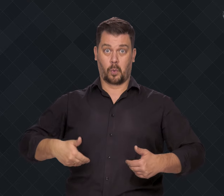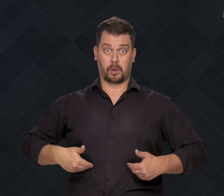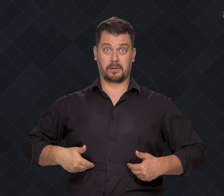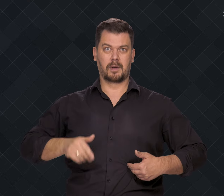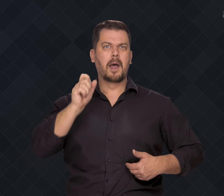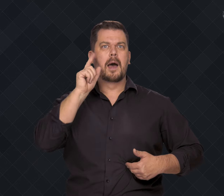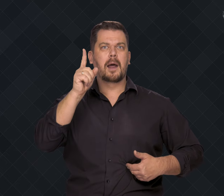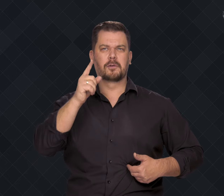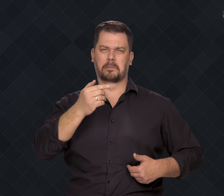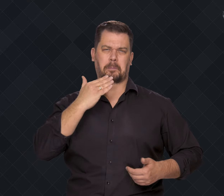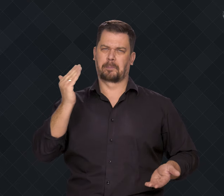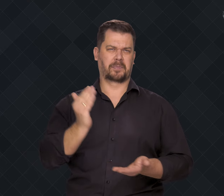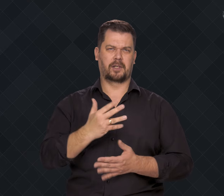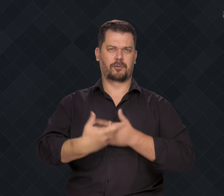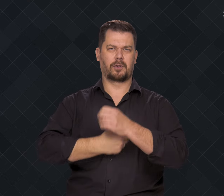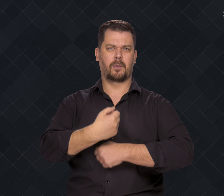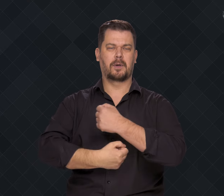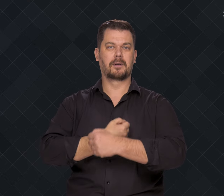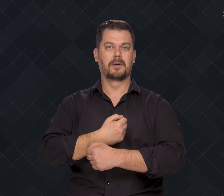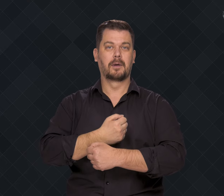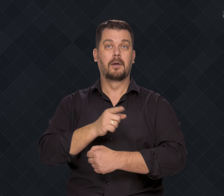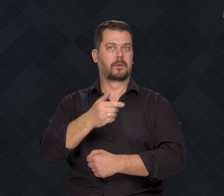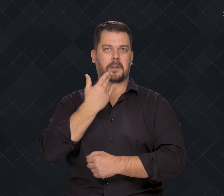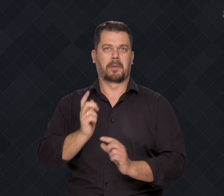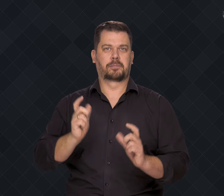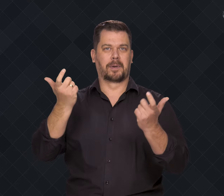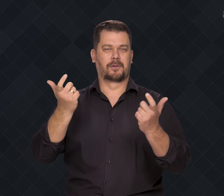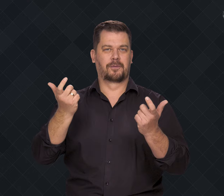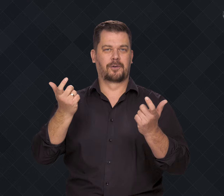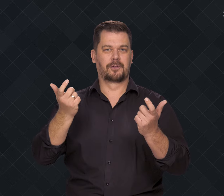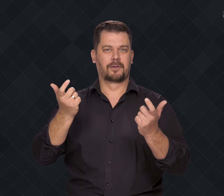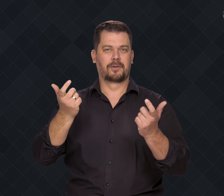is least active in the morning. And it's not by chance!